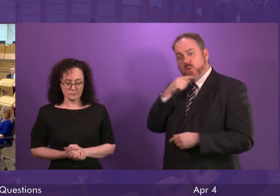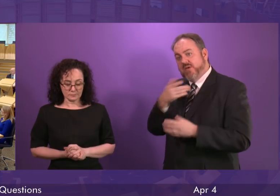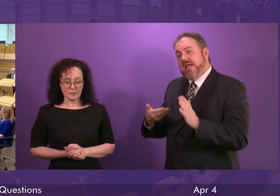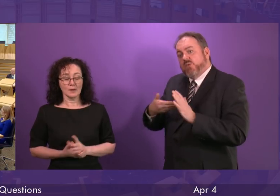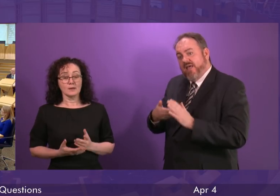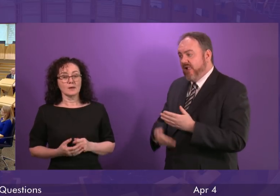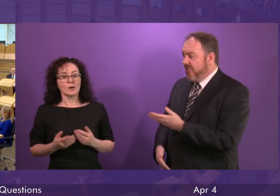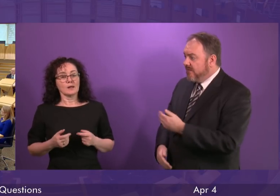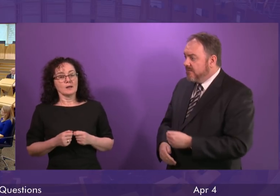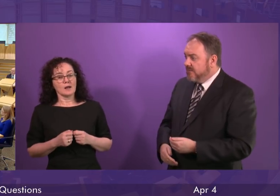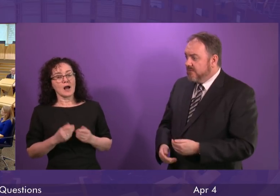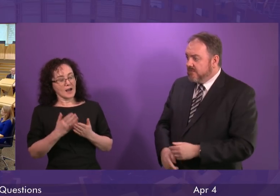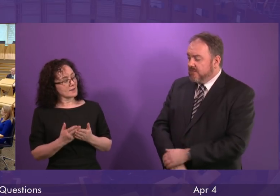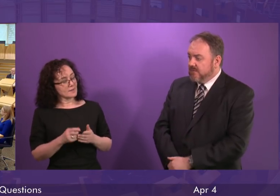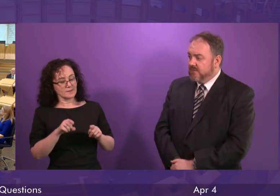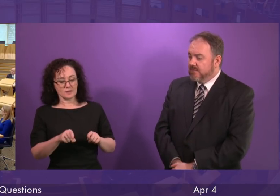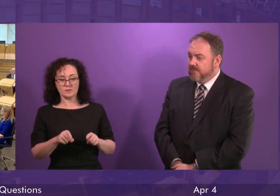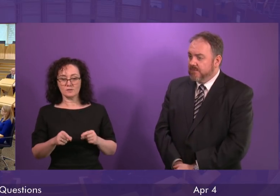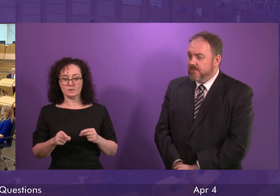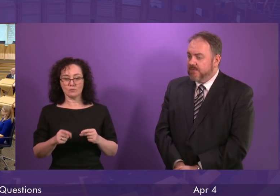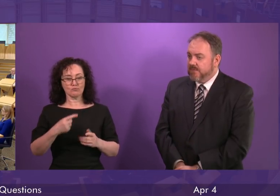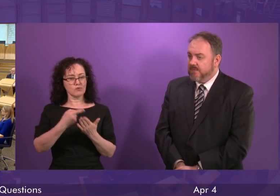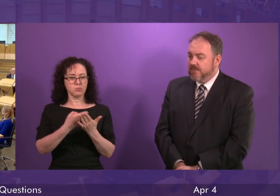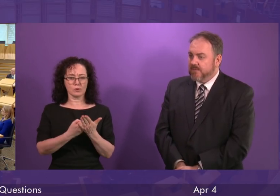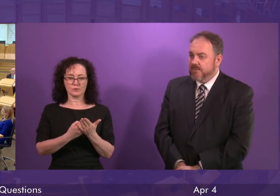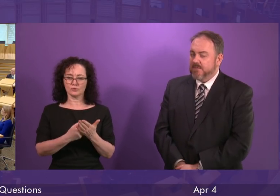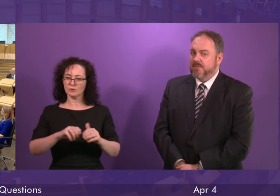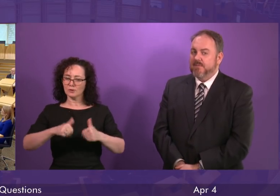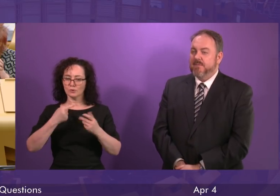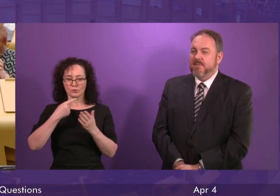The First Minister (Nicola Sturgeon): I welcome that positive report from The BMJ.